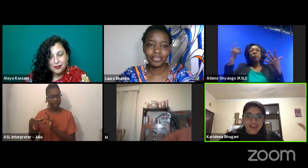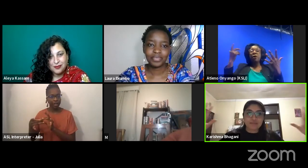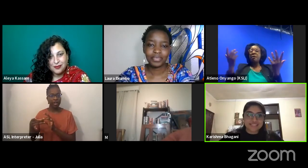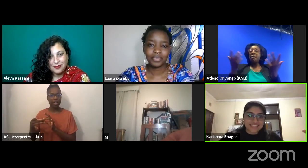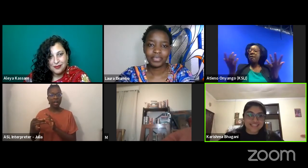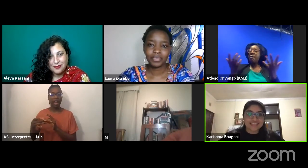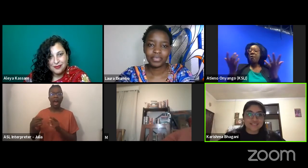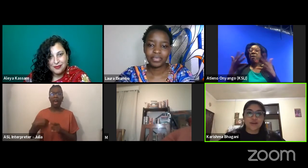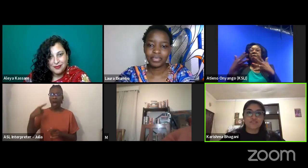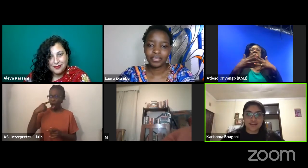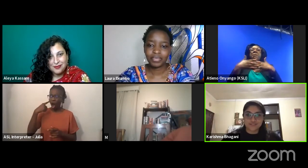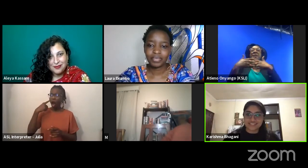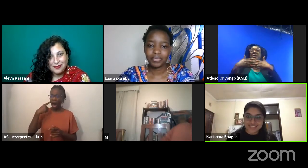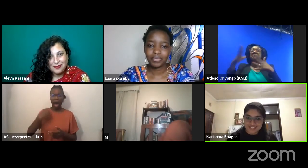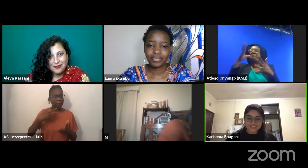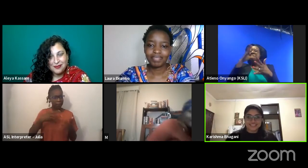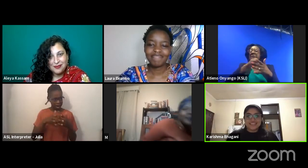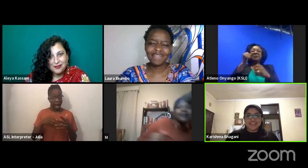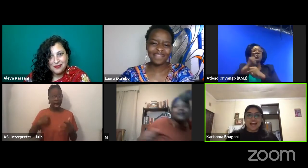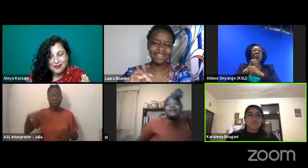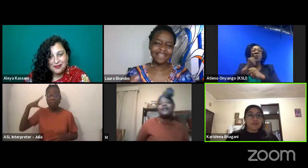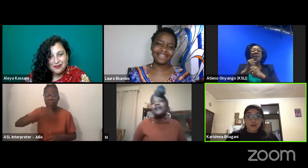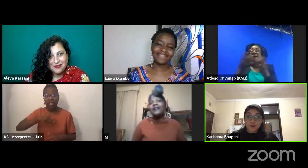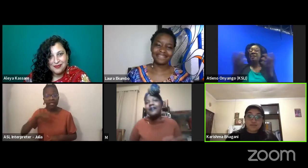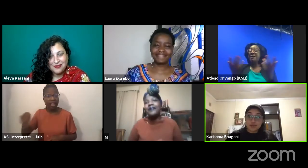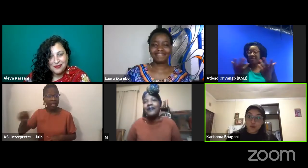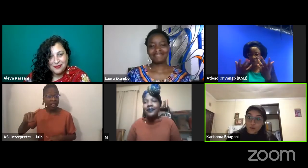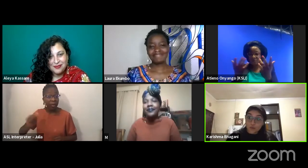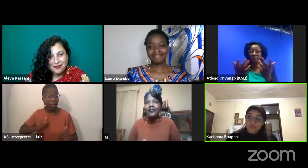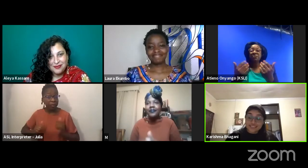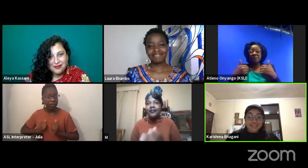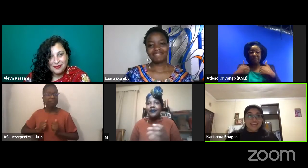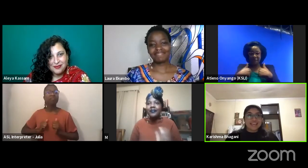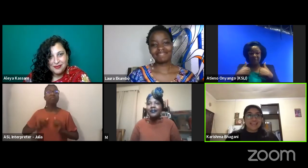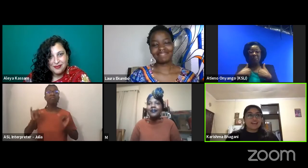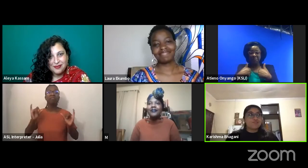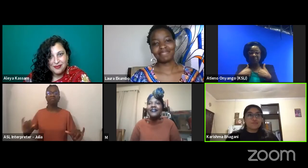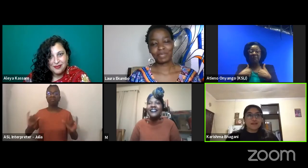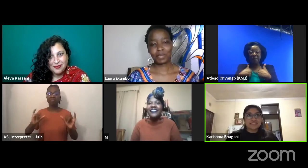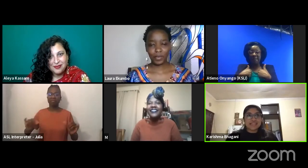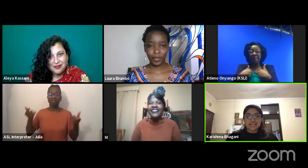and missing this work of art on stage. And lo and behold, a few months later,